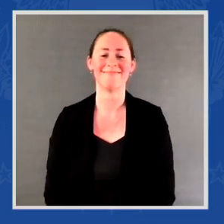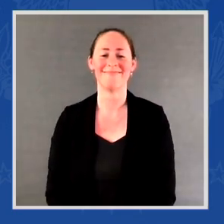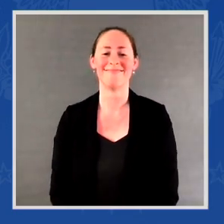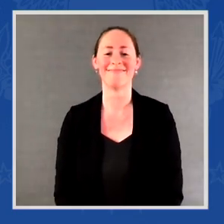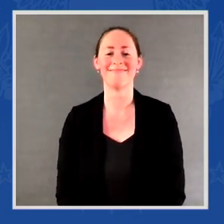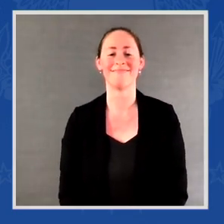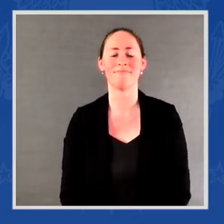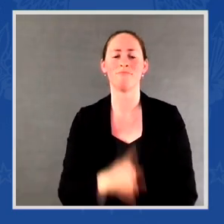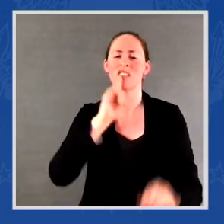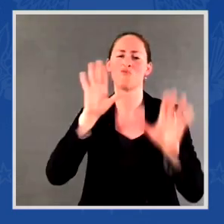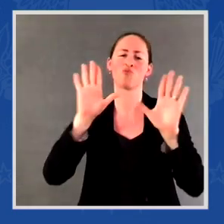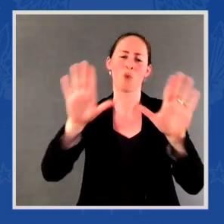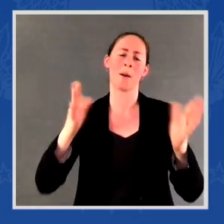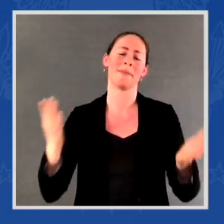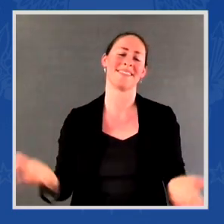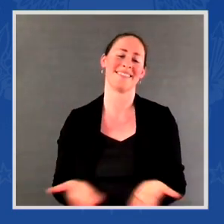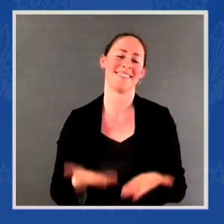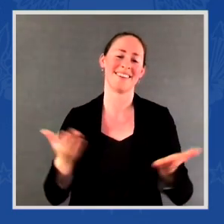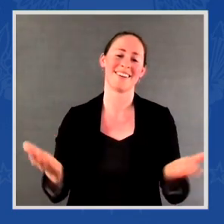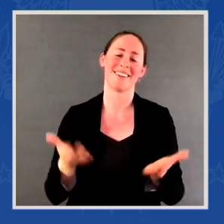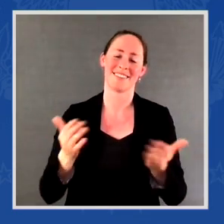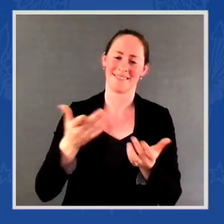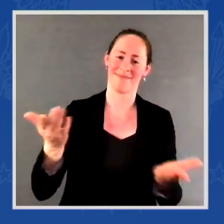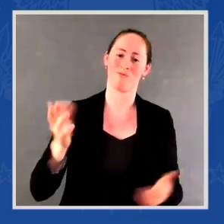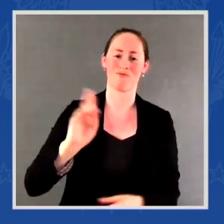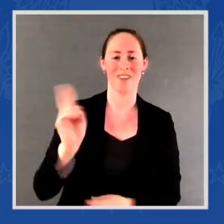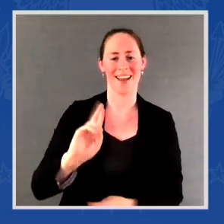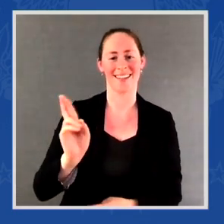and Mayor -- Mayor Schewel of Durham.